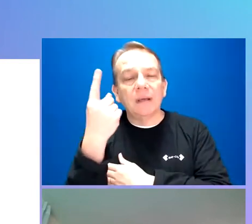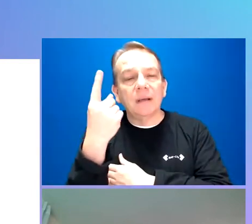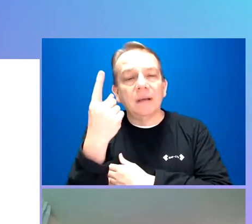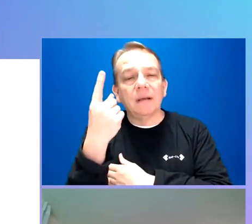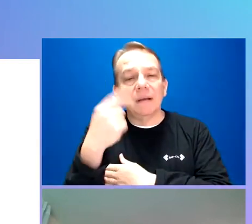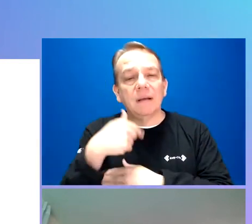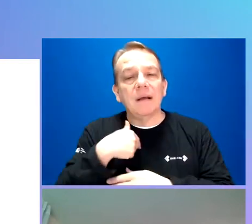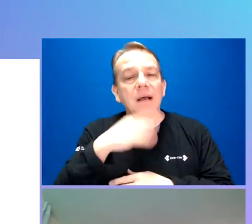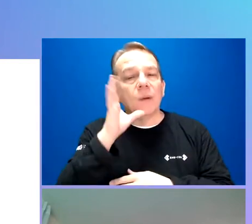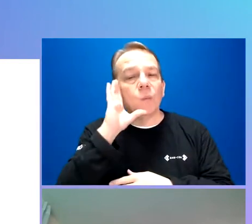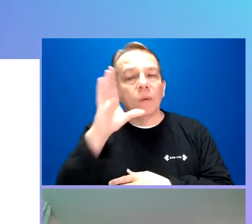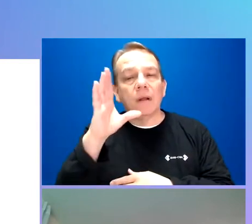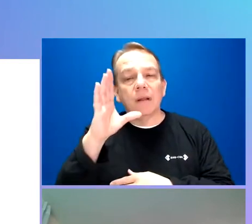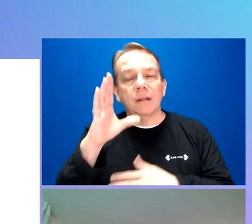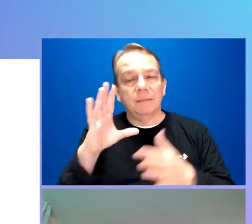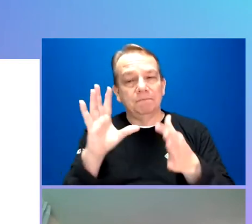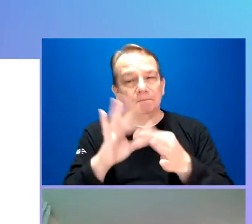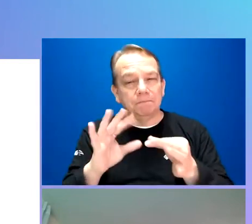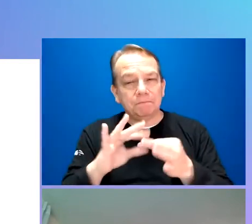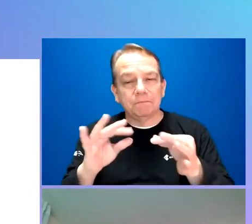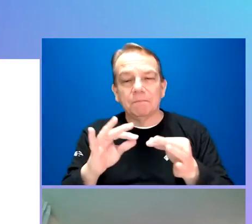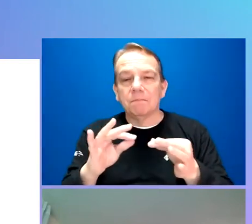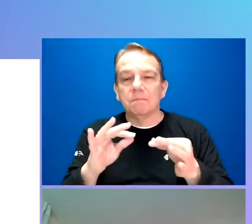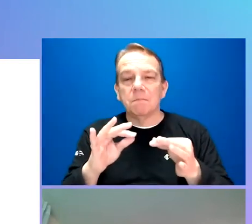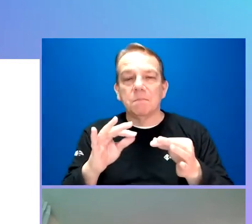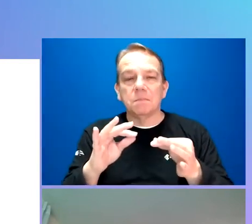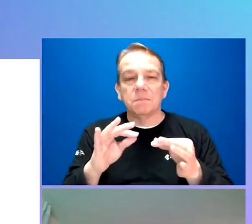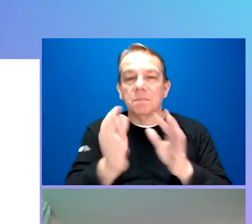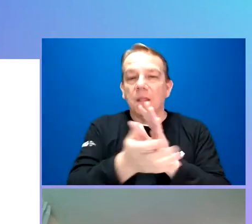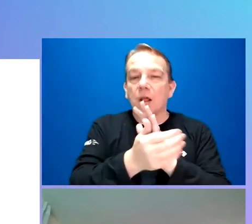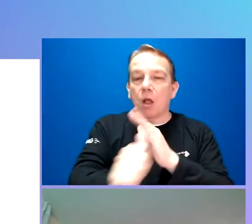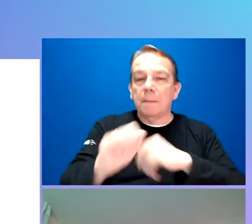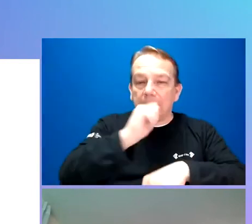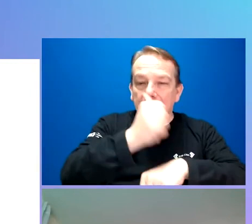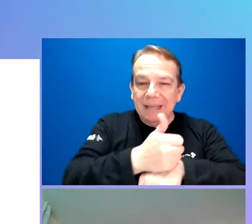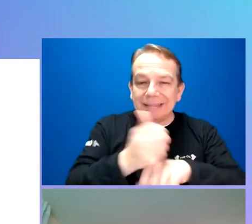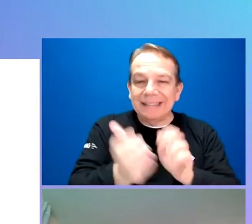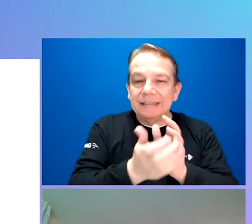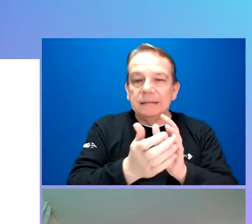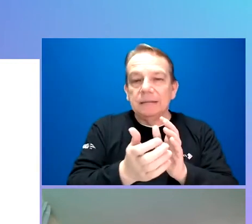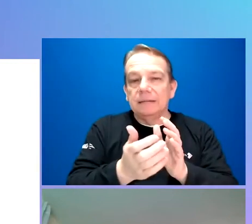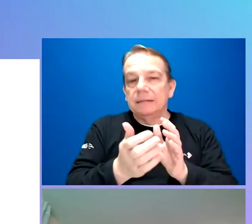what is competent copy